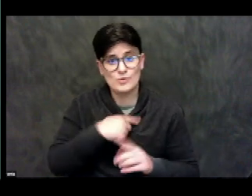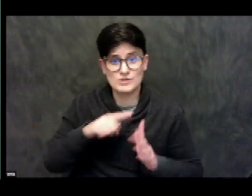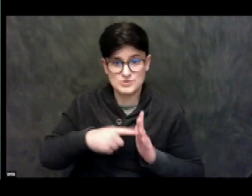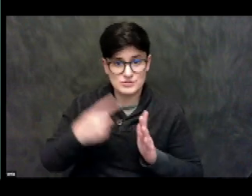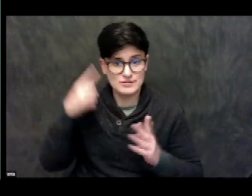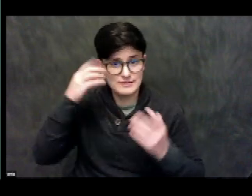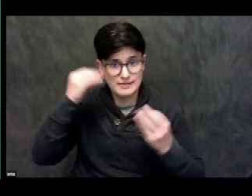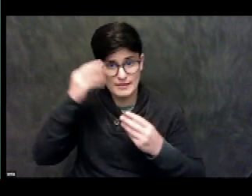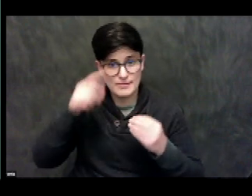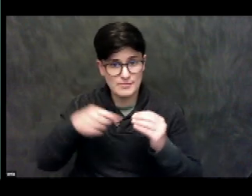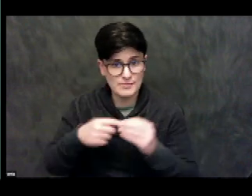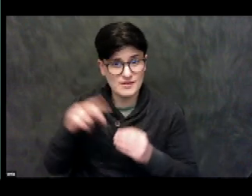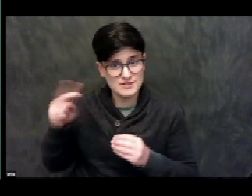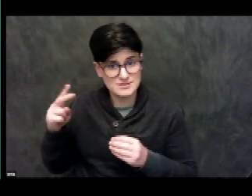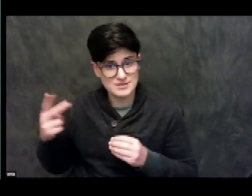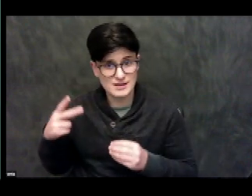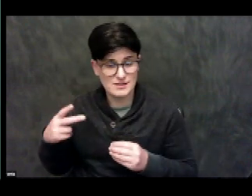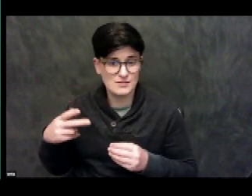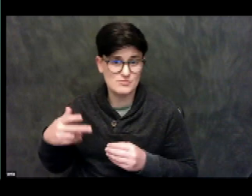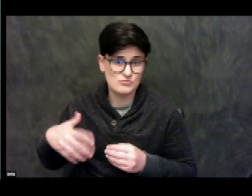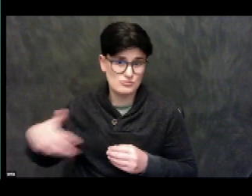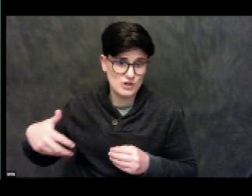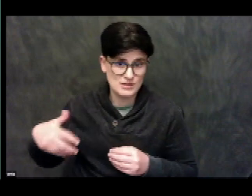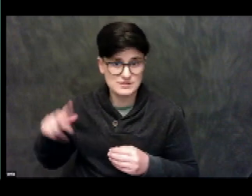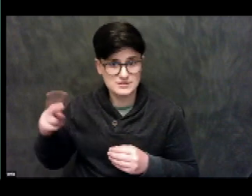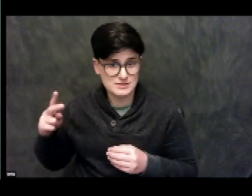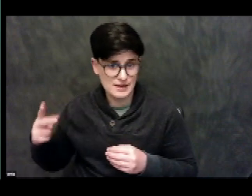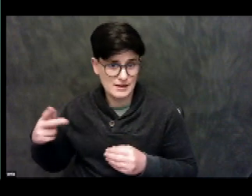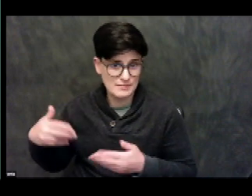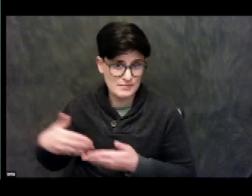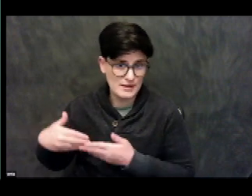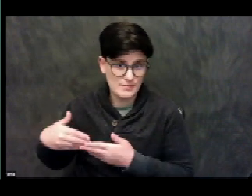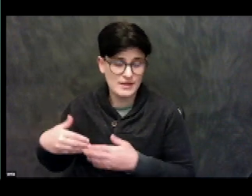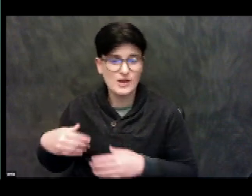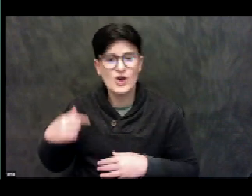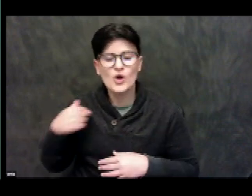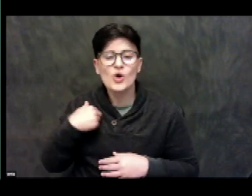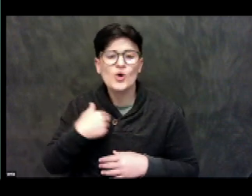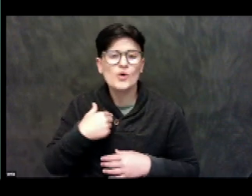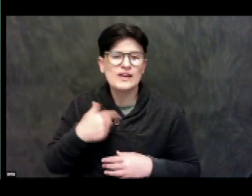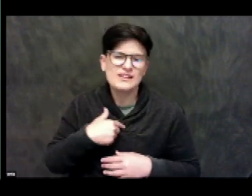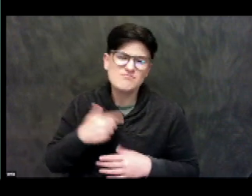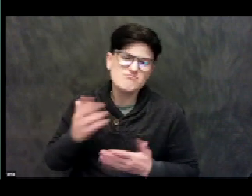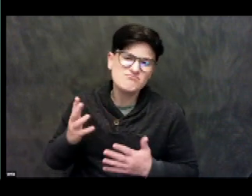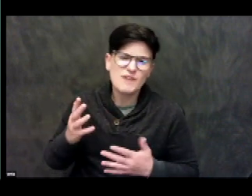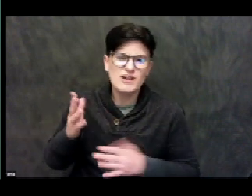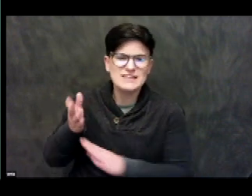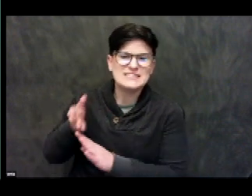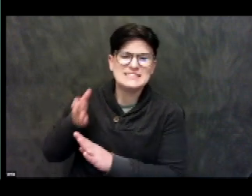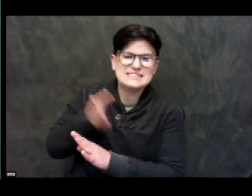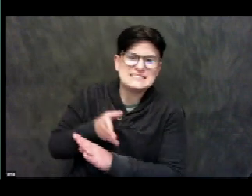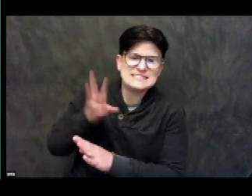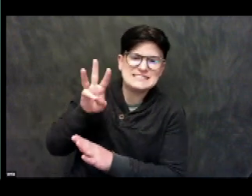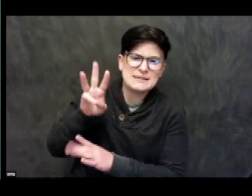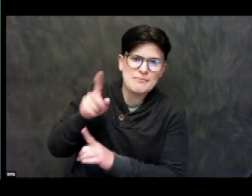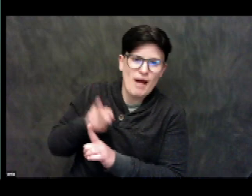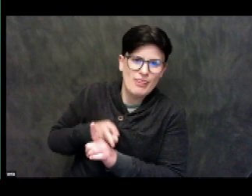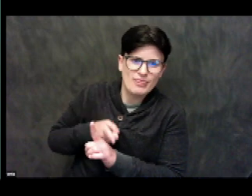having a second baby, a few about six months before, I started talking to our Dr. or to my 0 B.